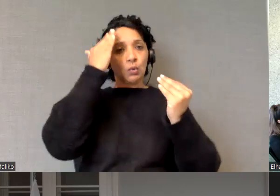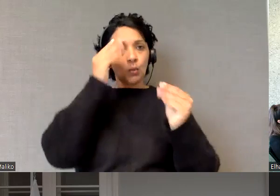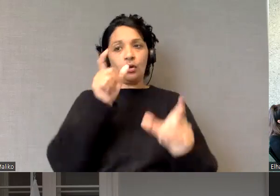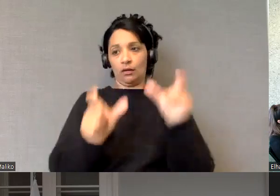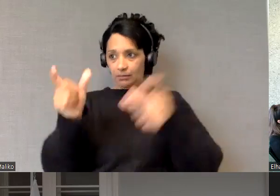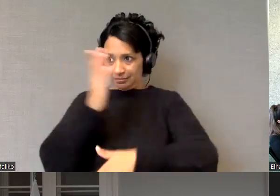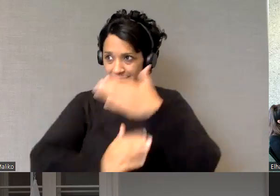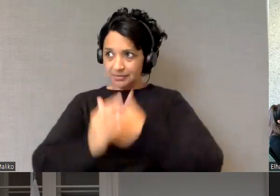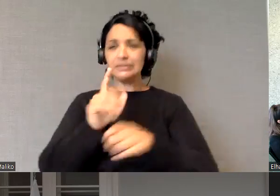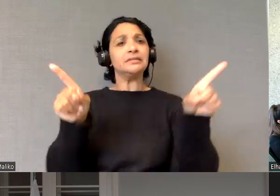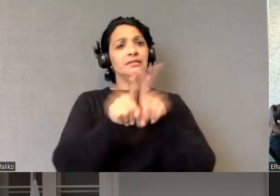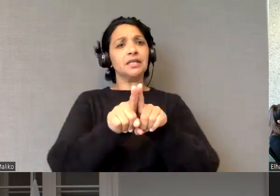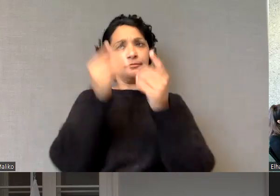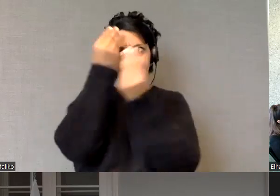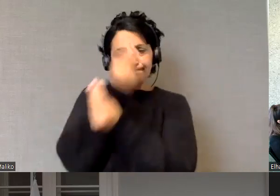the same way that they do for women and children.